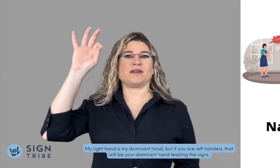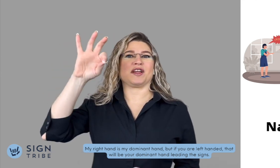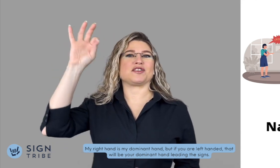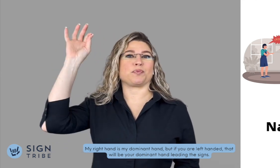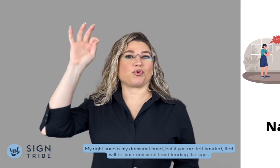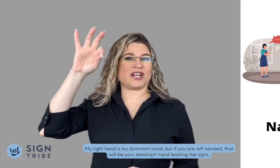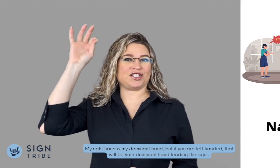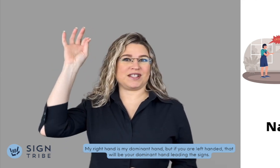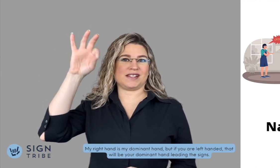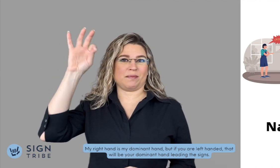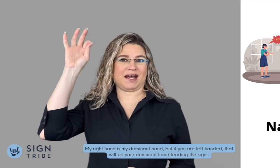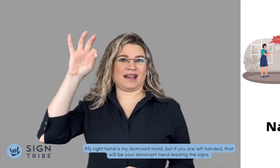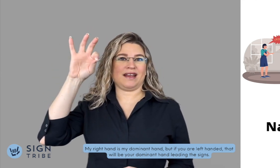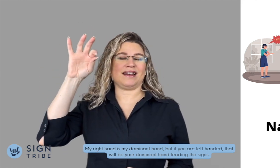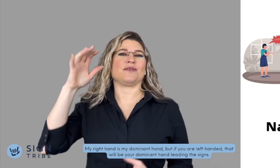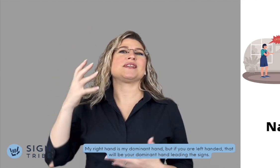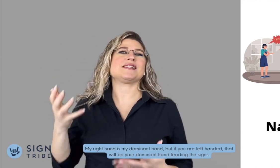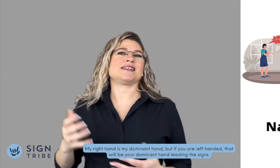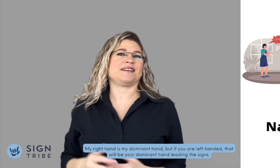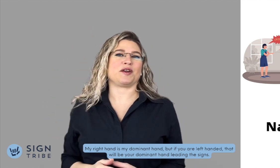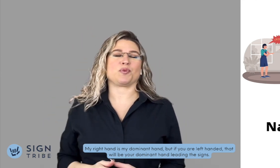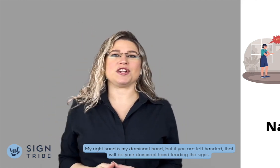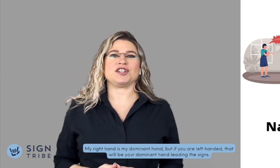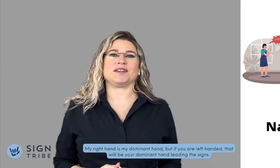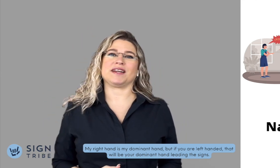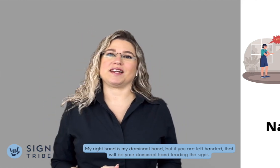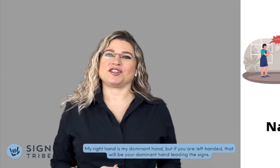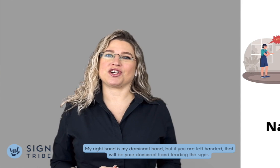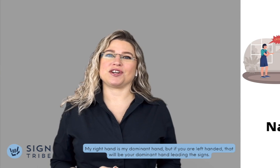like to preach to somebody. Now, this isn't like preaching like in a church.